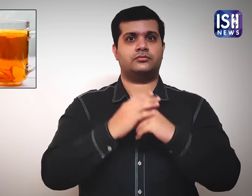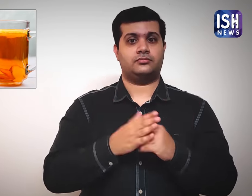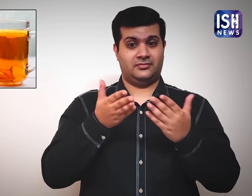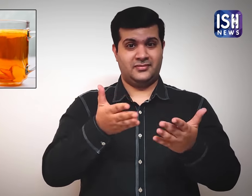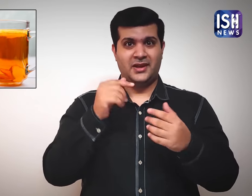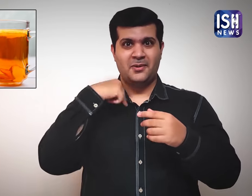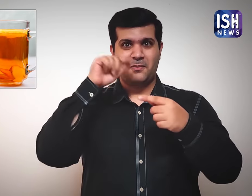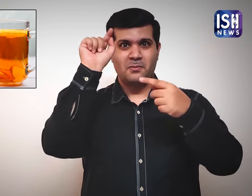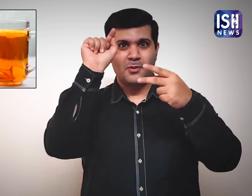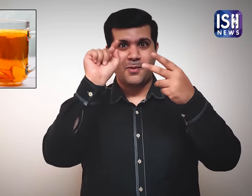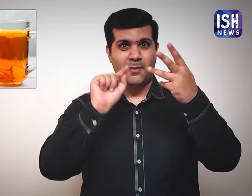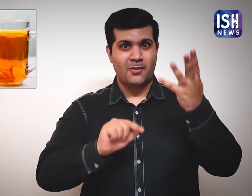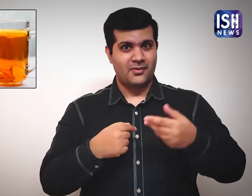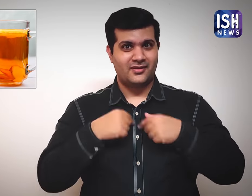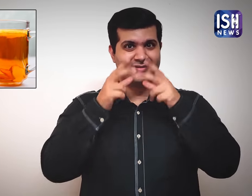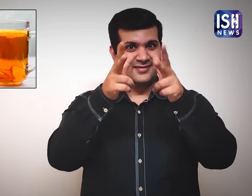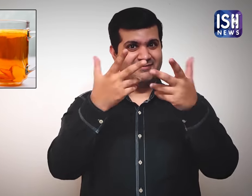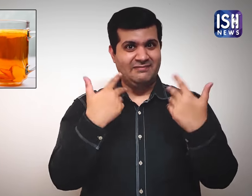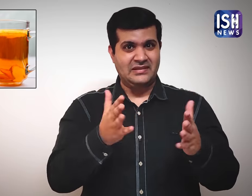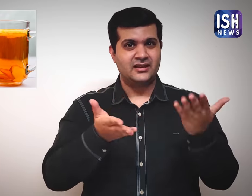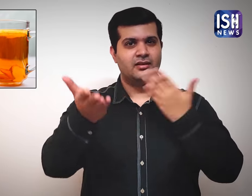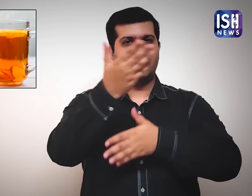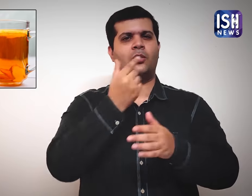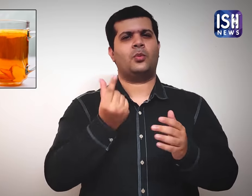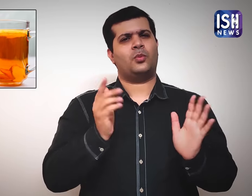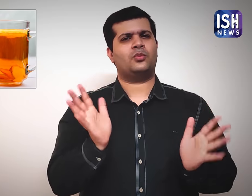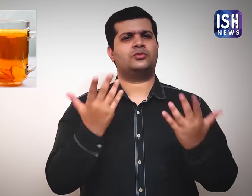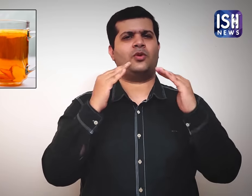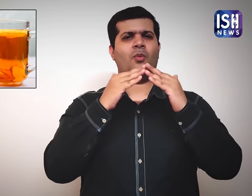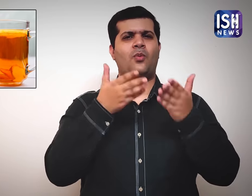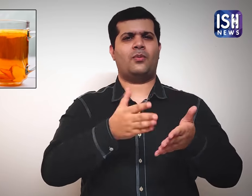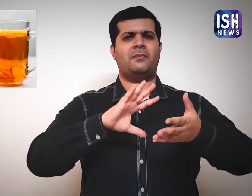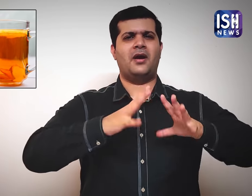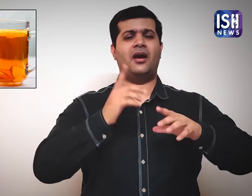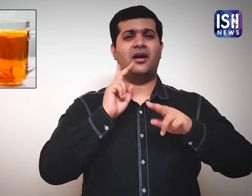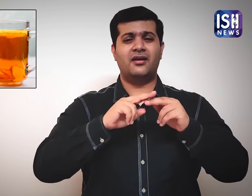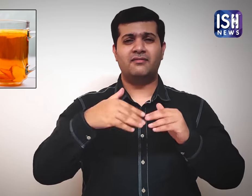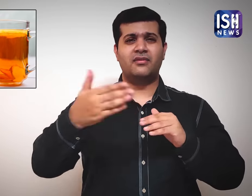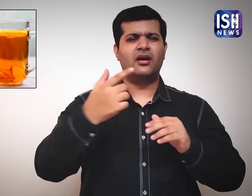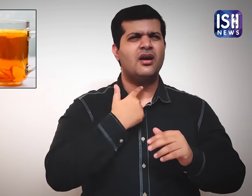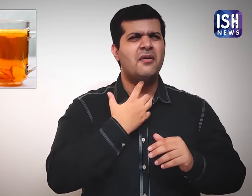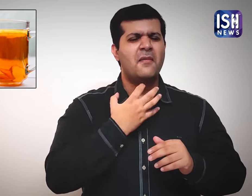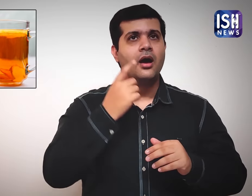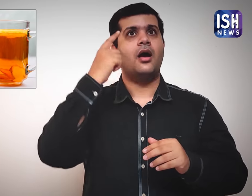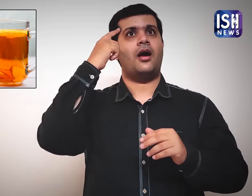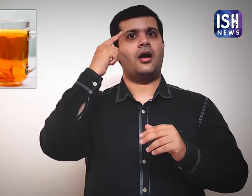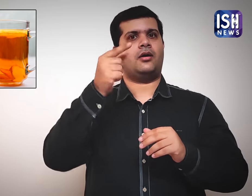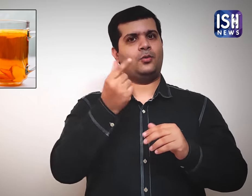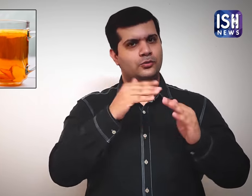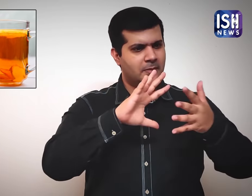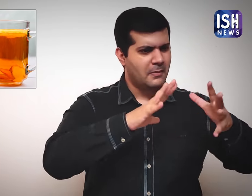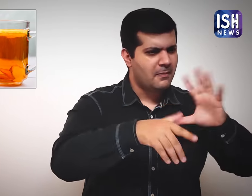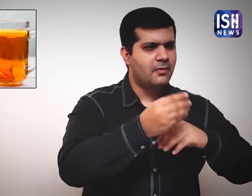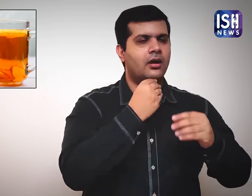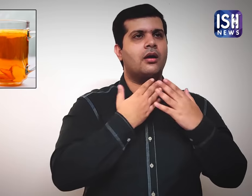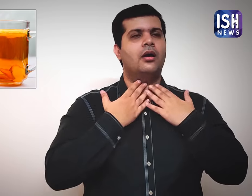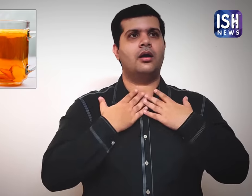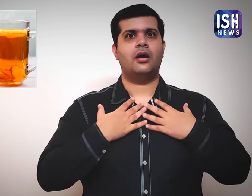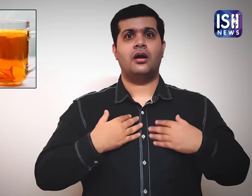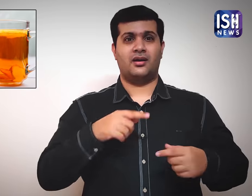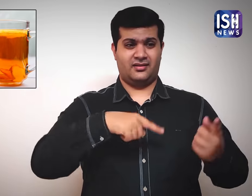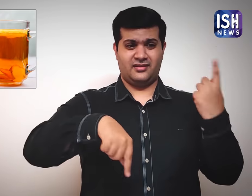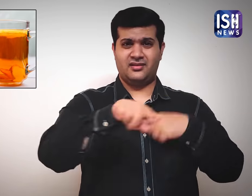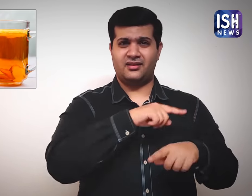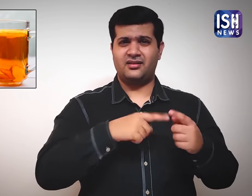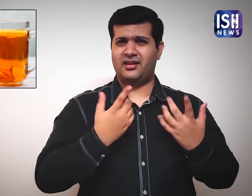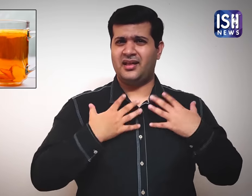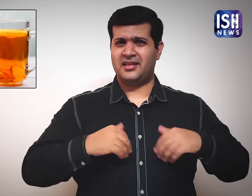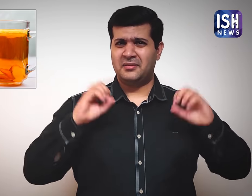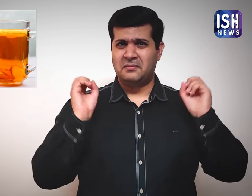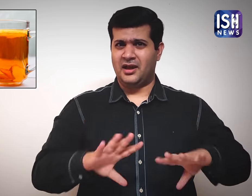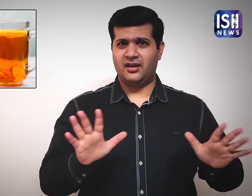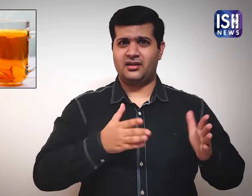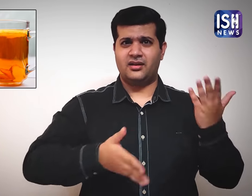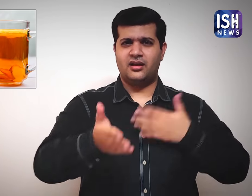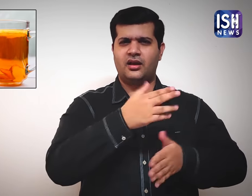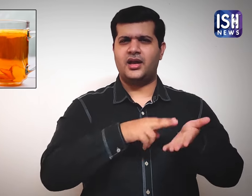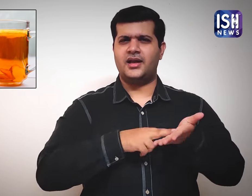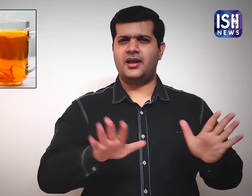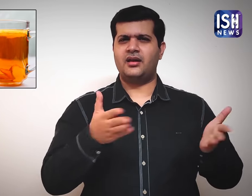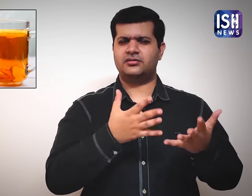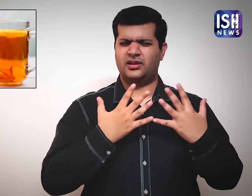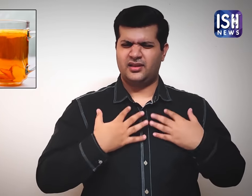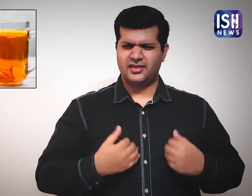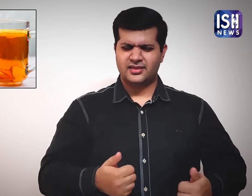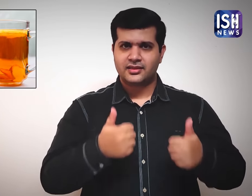Use the home remedies that I told you. These are all natural ingredients so there is no harm.